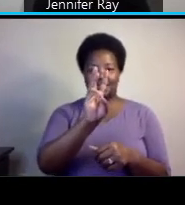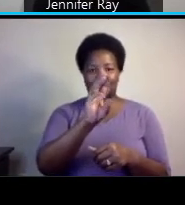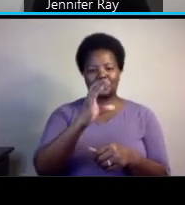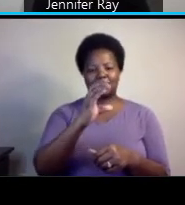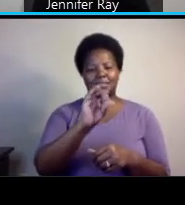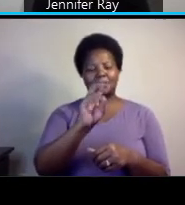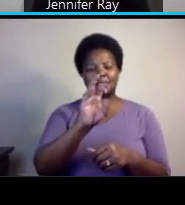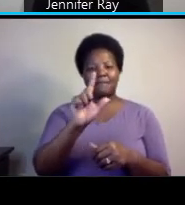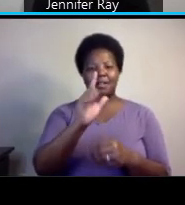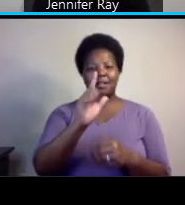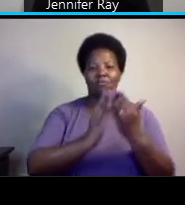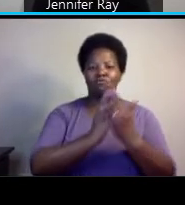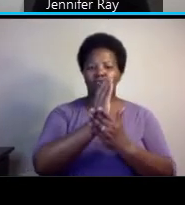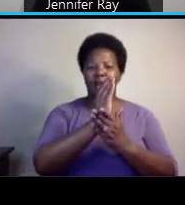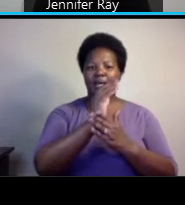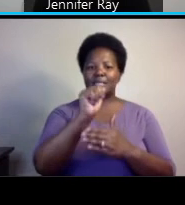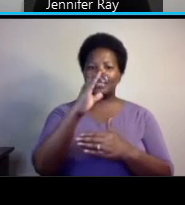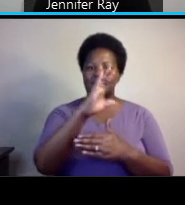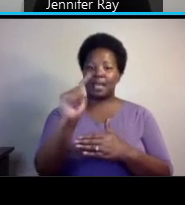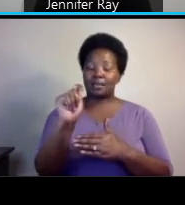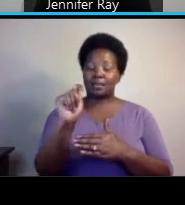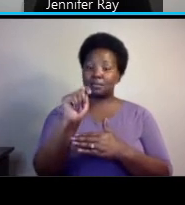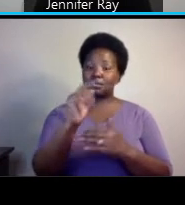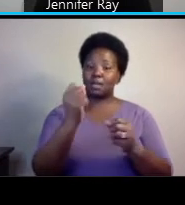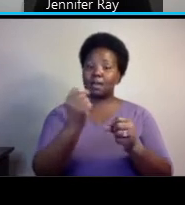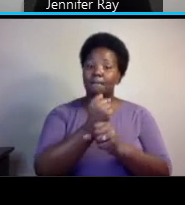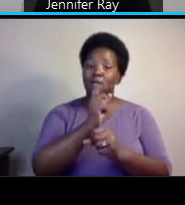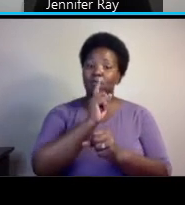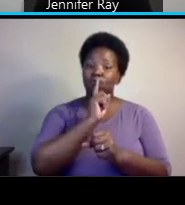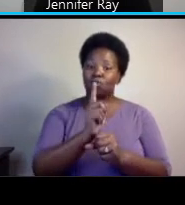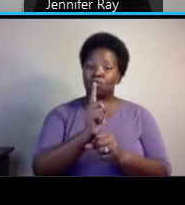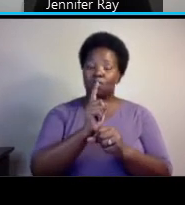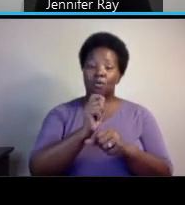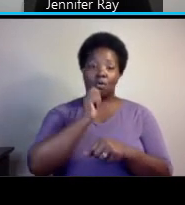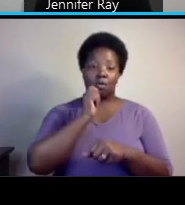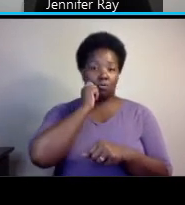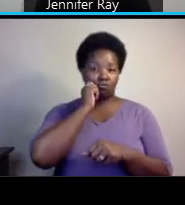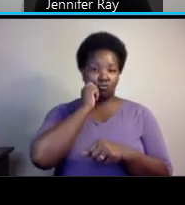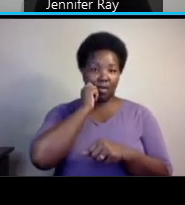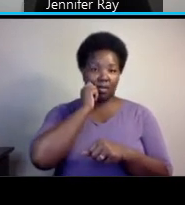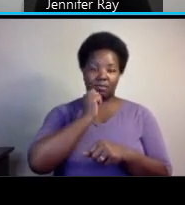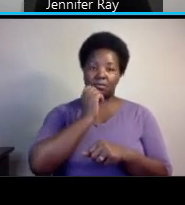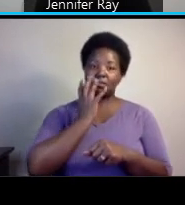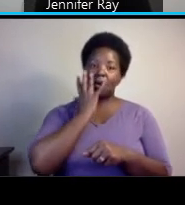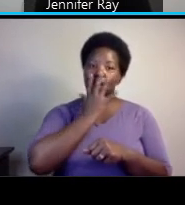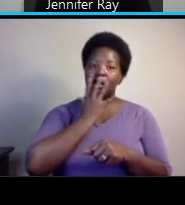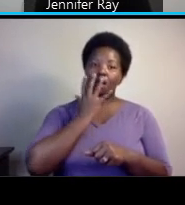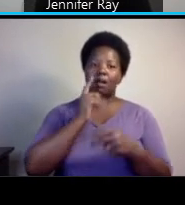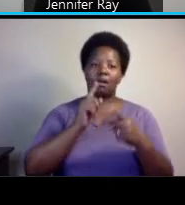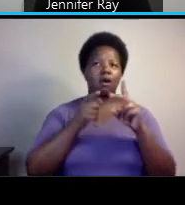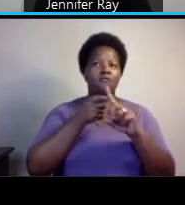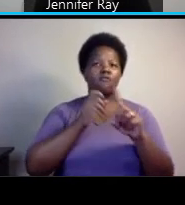this act ensures non-discrimination based on race color or national origin the title vi